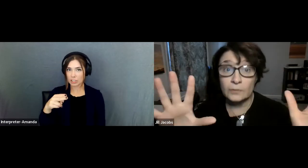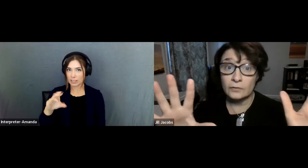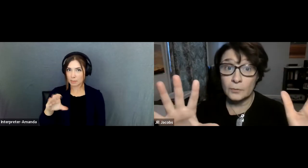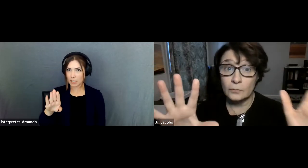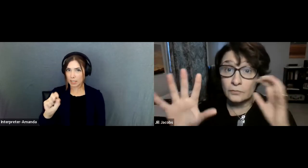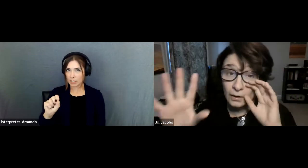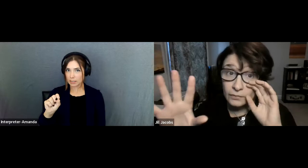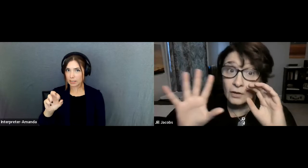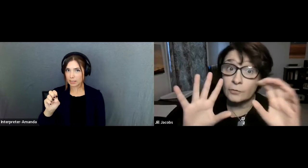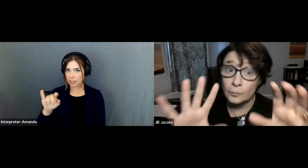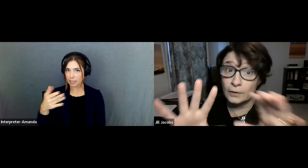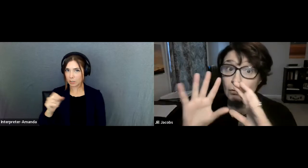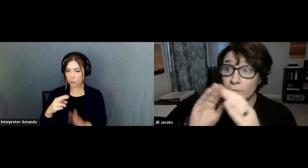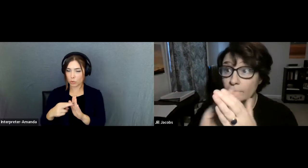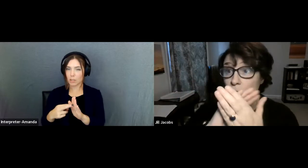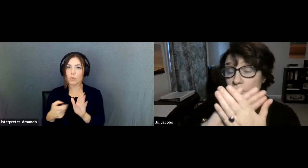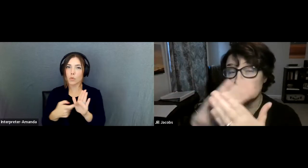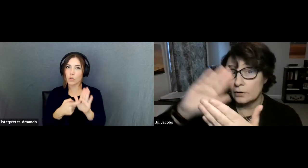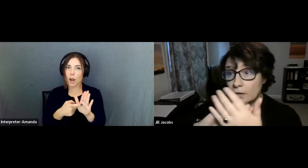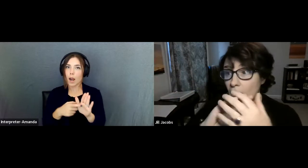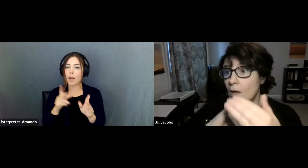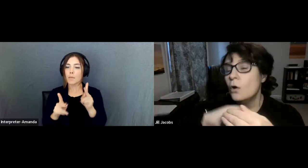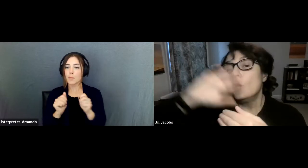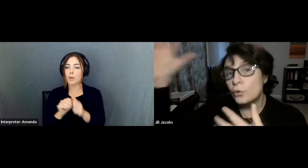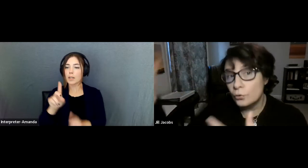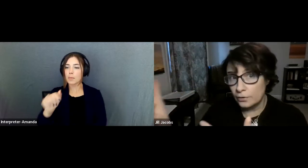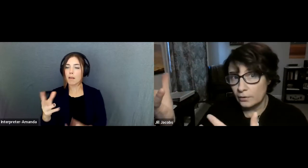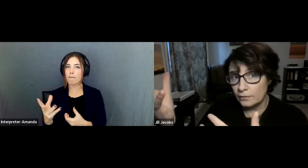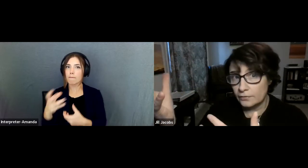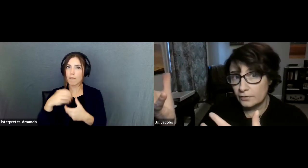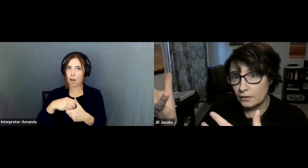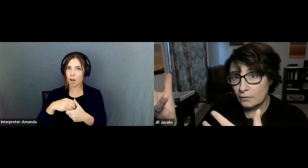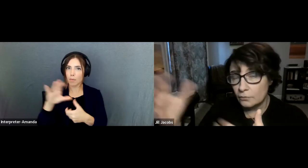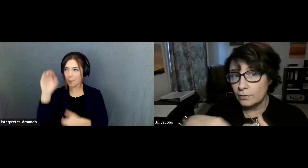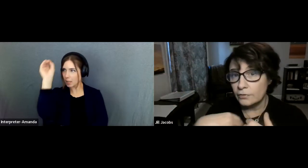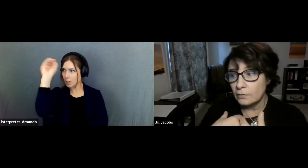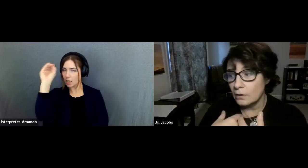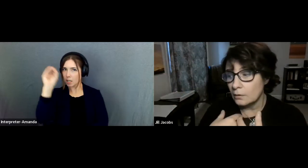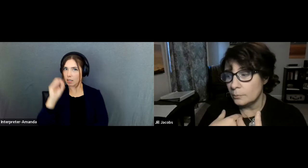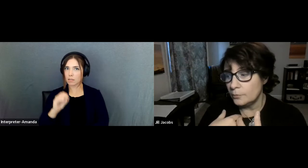with disabilities are at the table. They are being heard their voices are getting heard at the state level that there are, there's